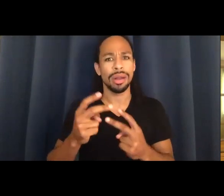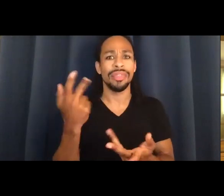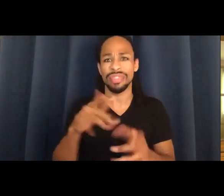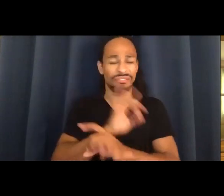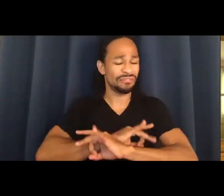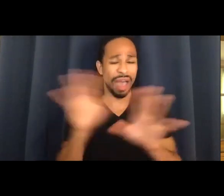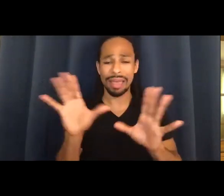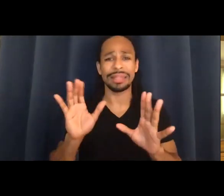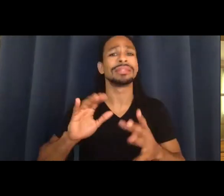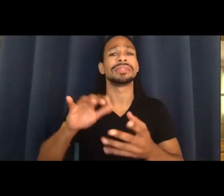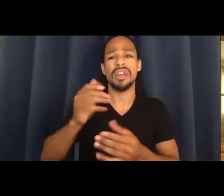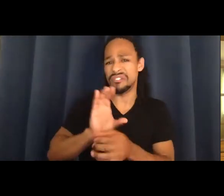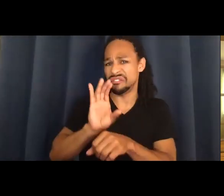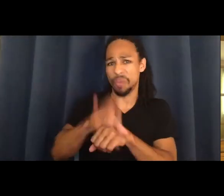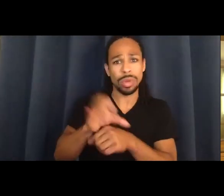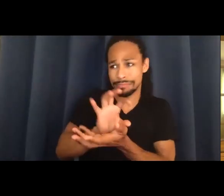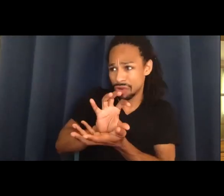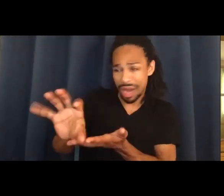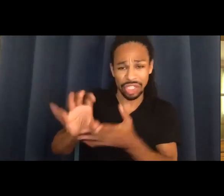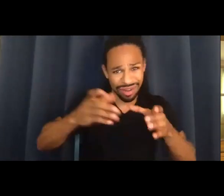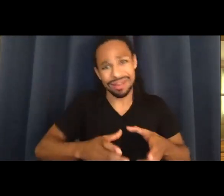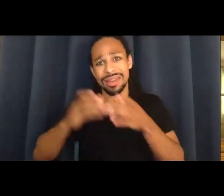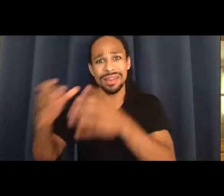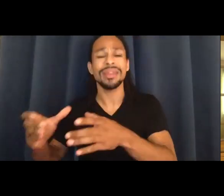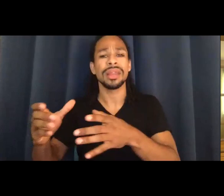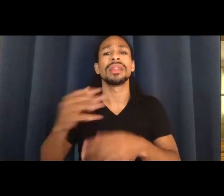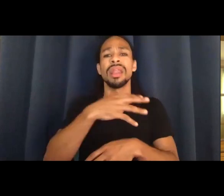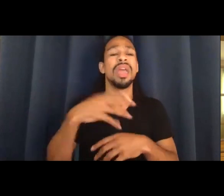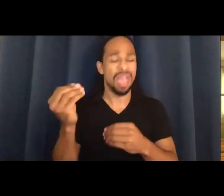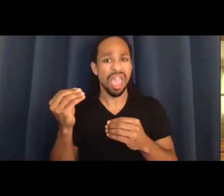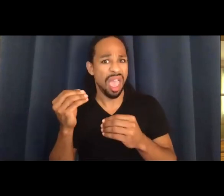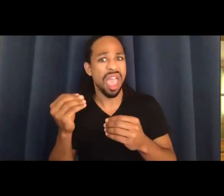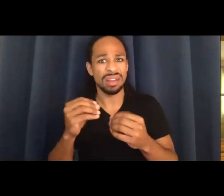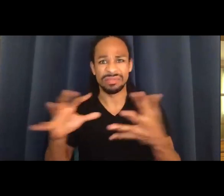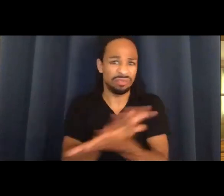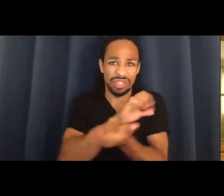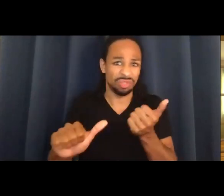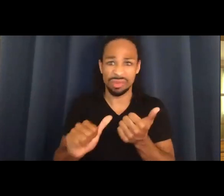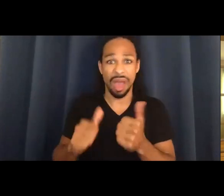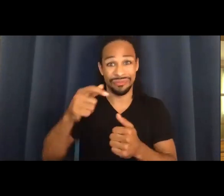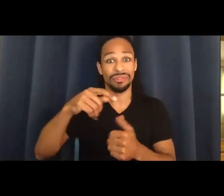here, as well as resilience and leadership of all indigenous and first nations people on